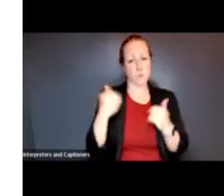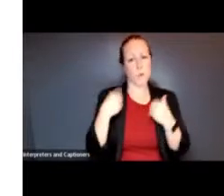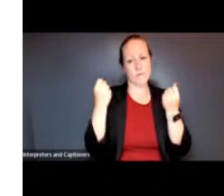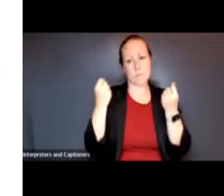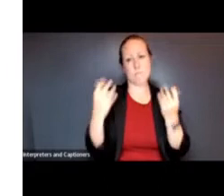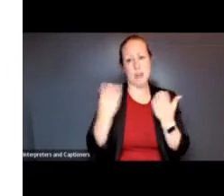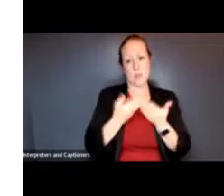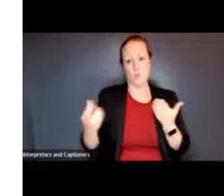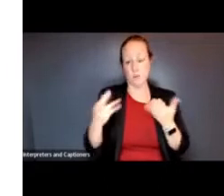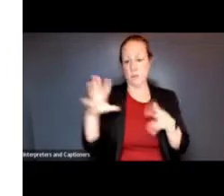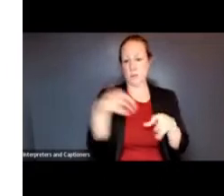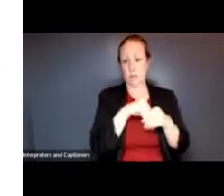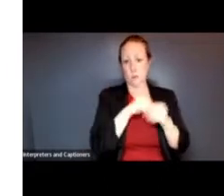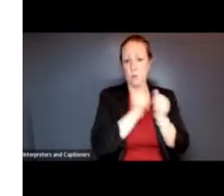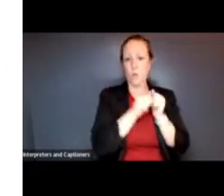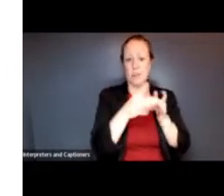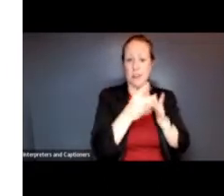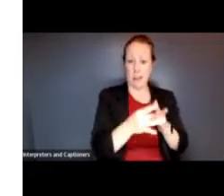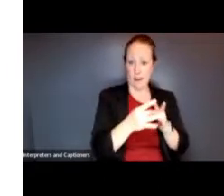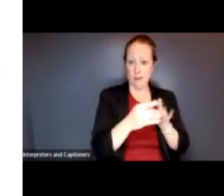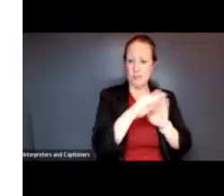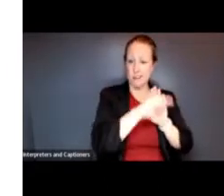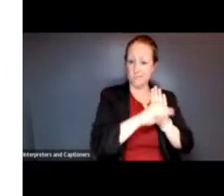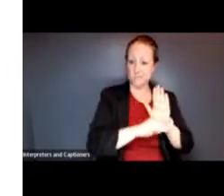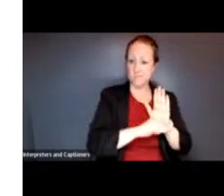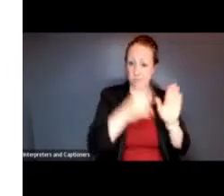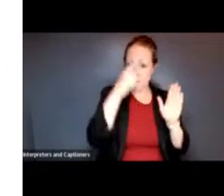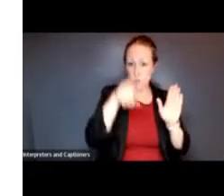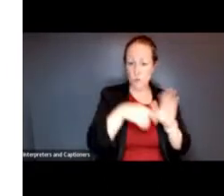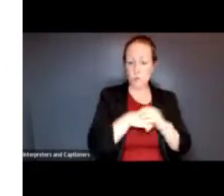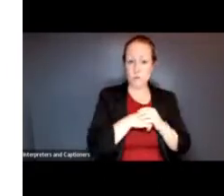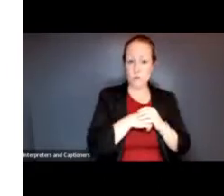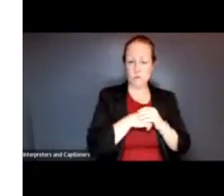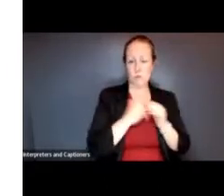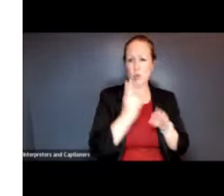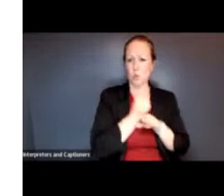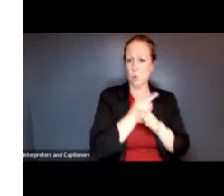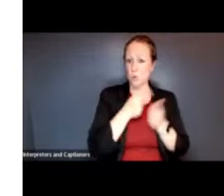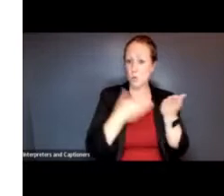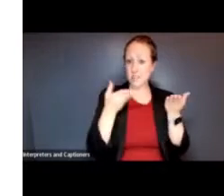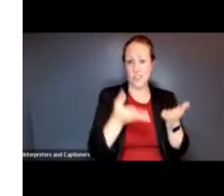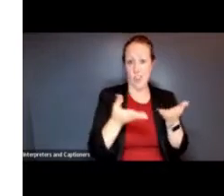we have shared with you. Use one what's out there already, maybe instead of taking time to